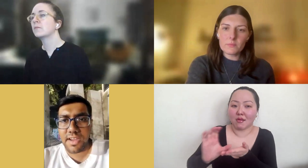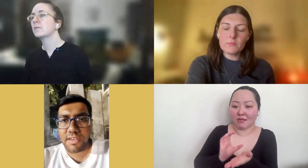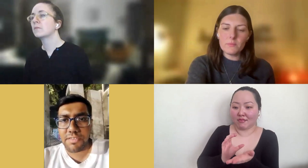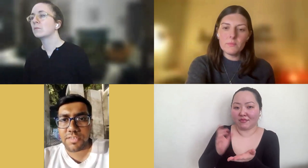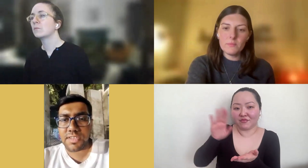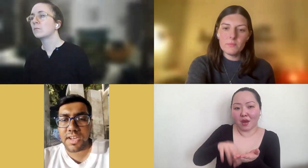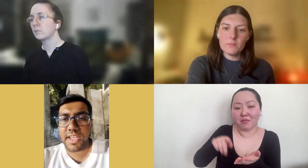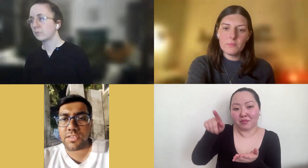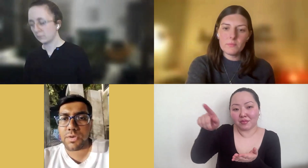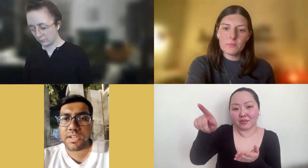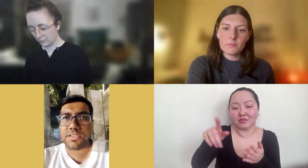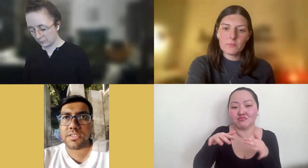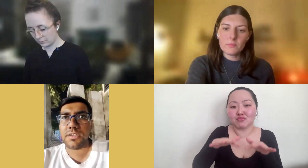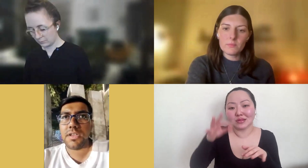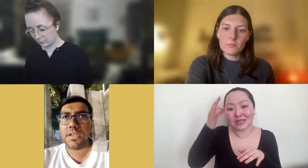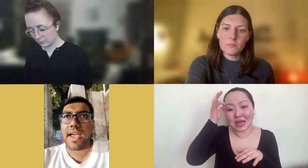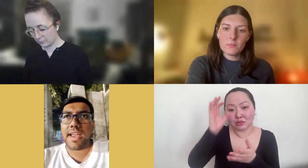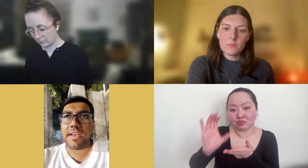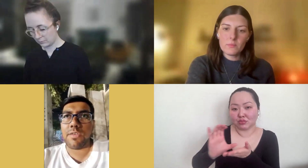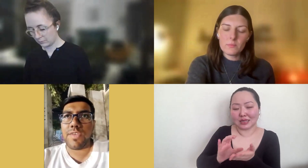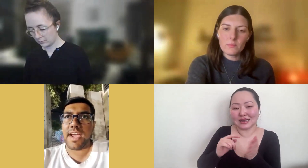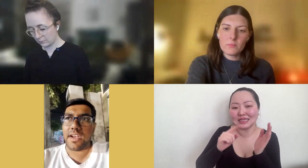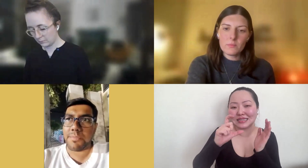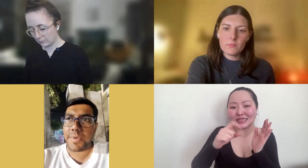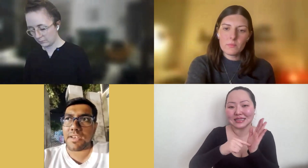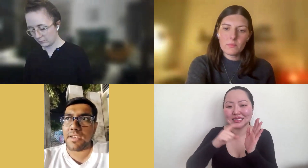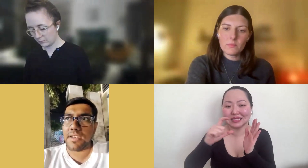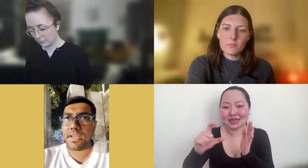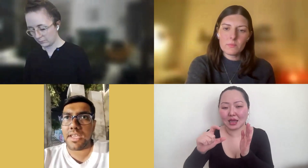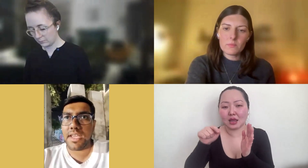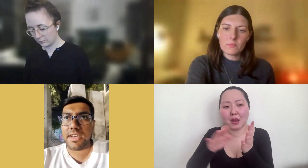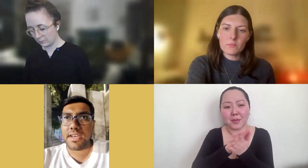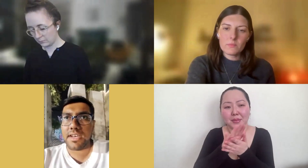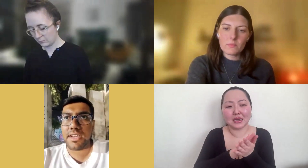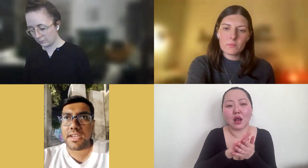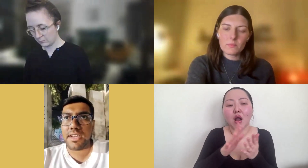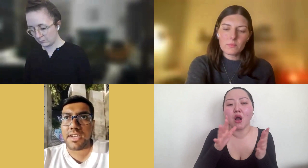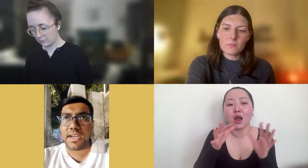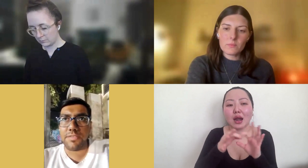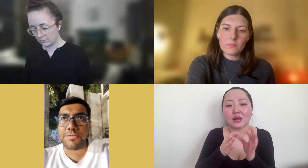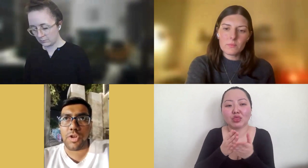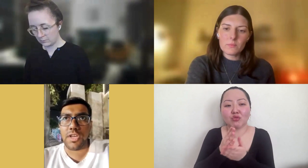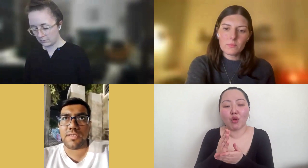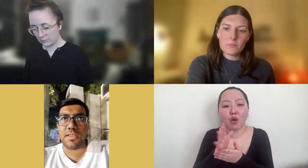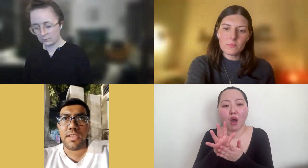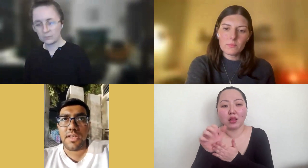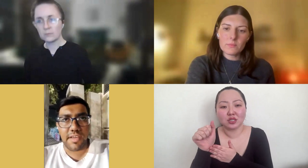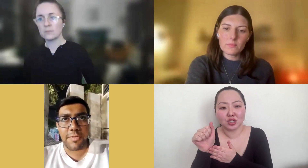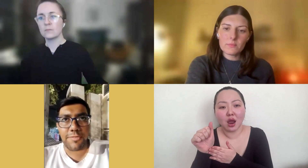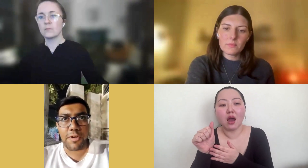a CTC grant, which is Connect Through Culture . We had a partner in Cardiff, Jonny Cotsen,